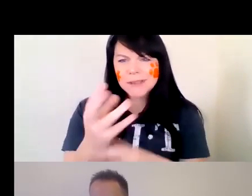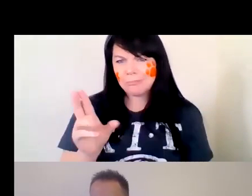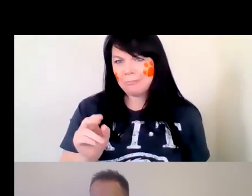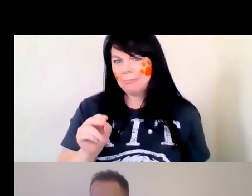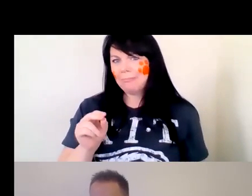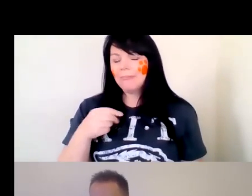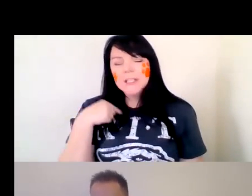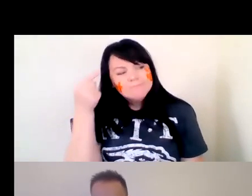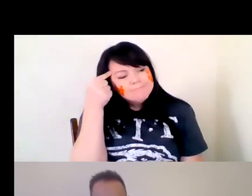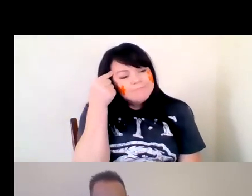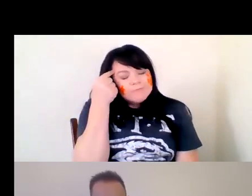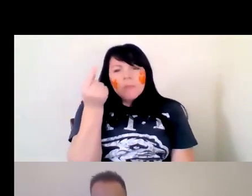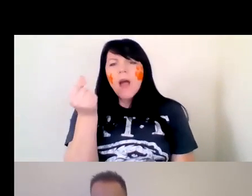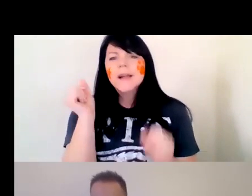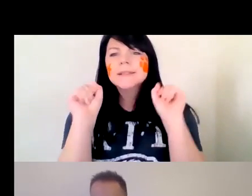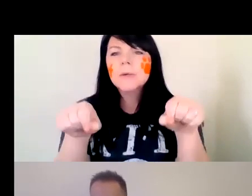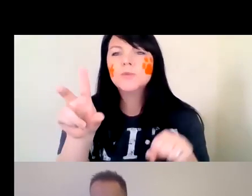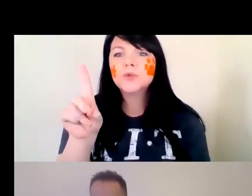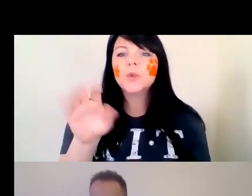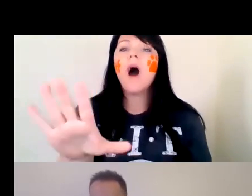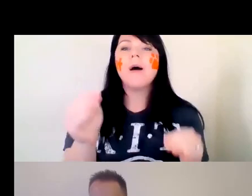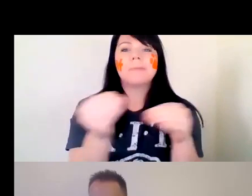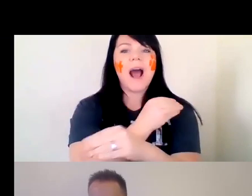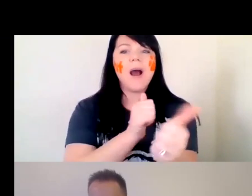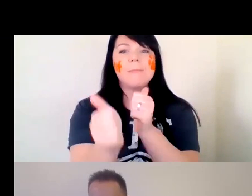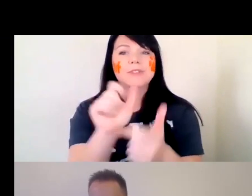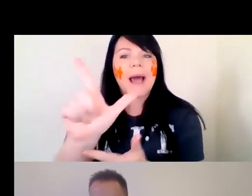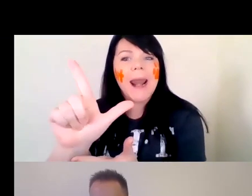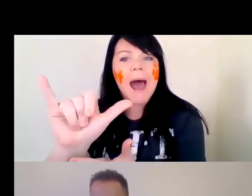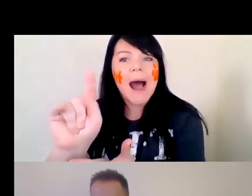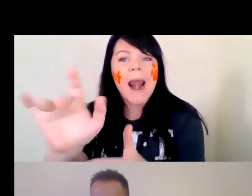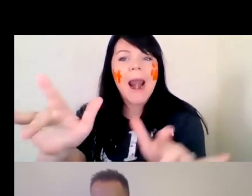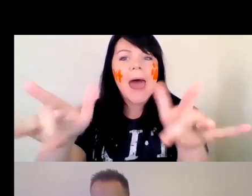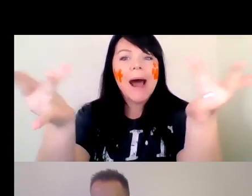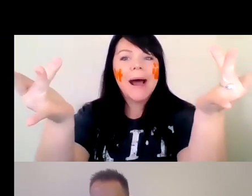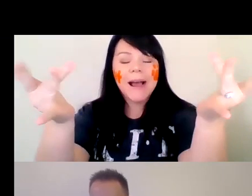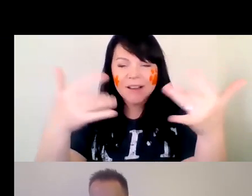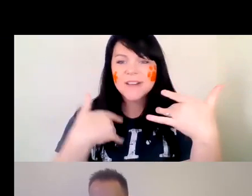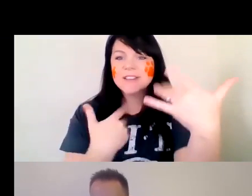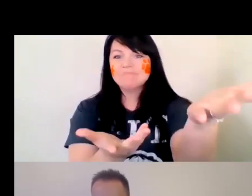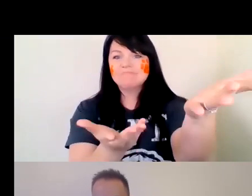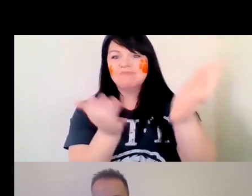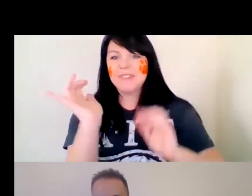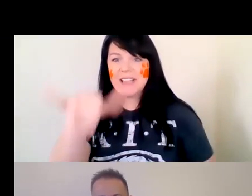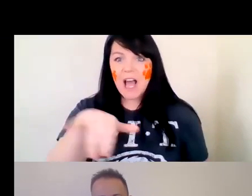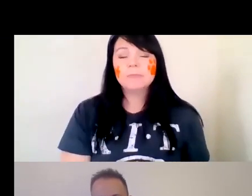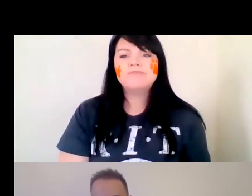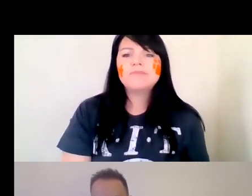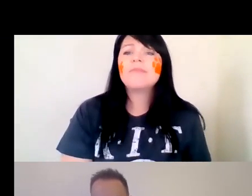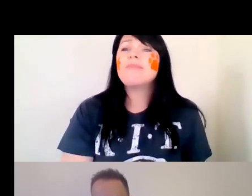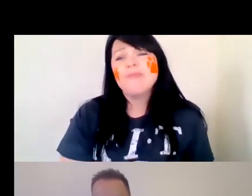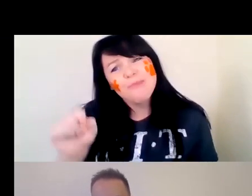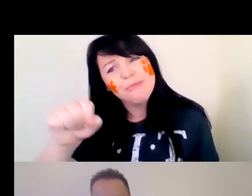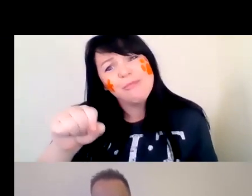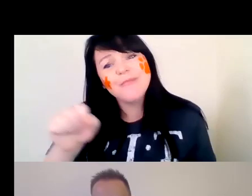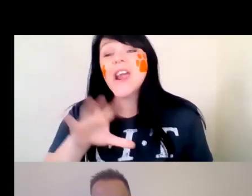Michelle: So we figured we could do this Math Competition Lite. Matt: absolutely.